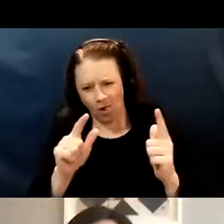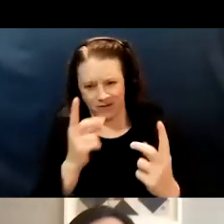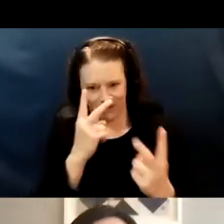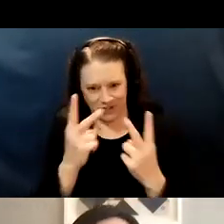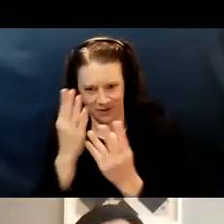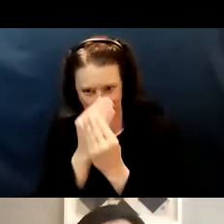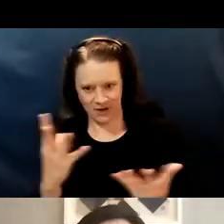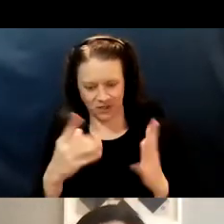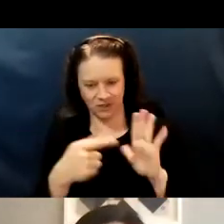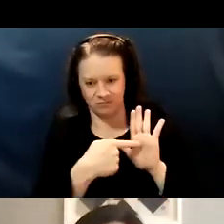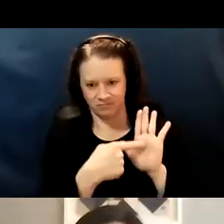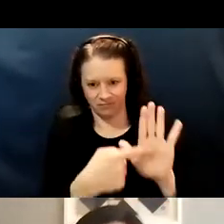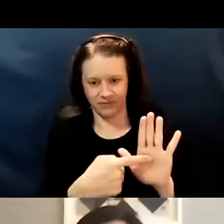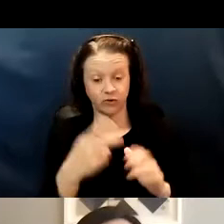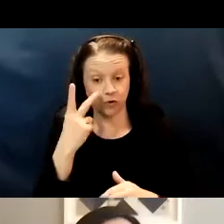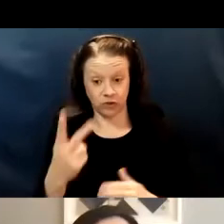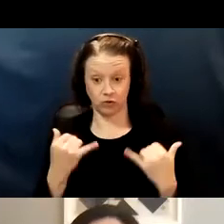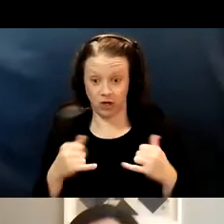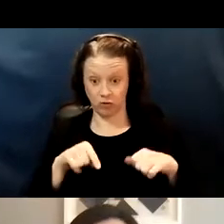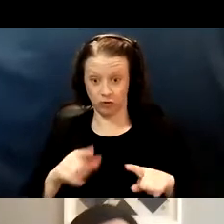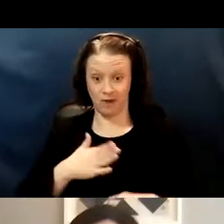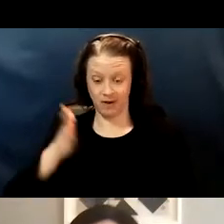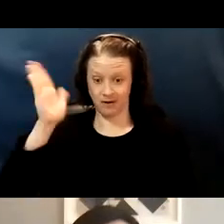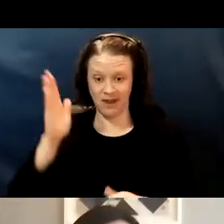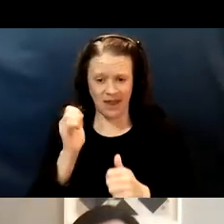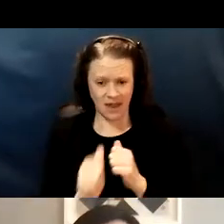So you'll see on the talk today every word for the most part